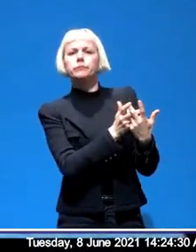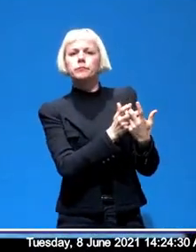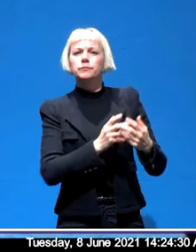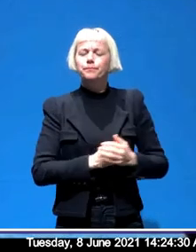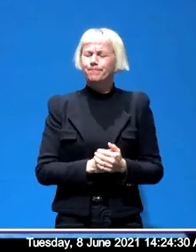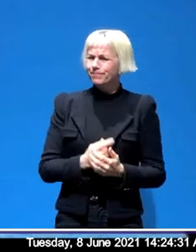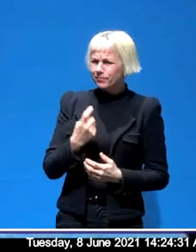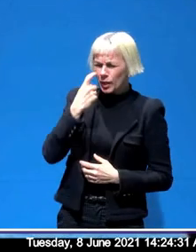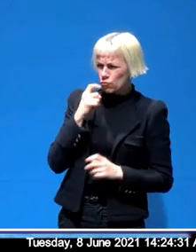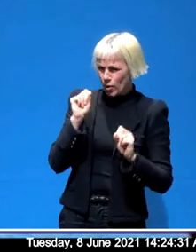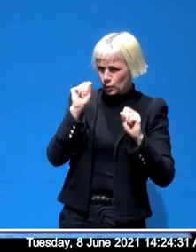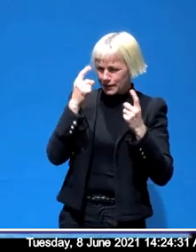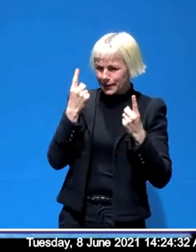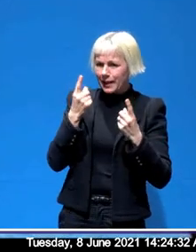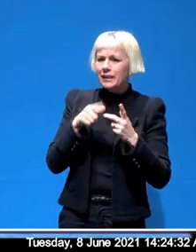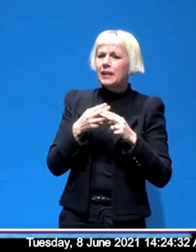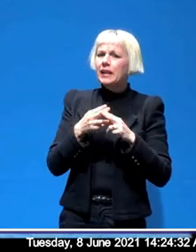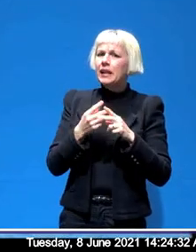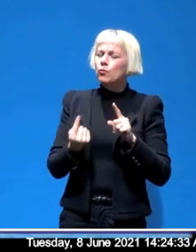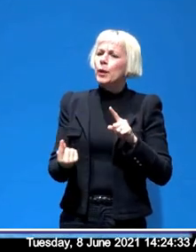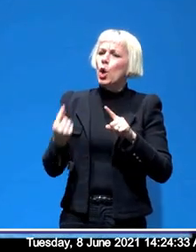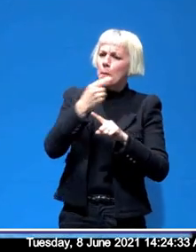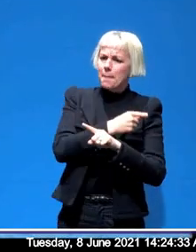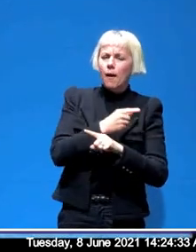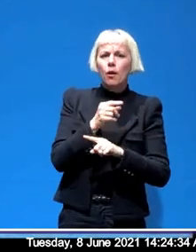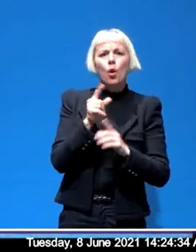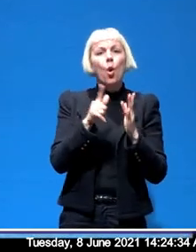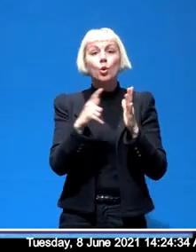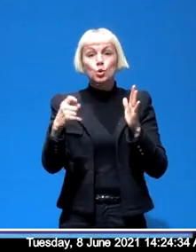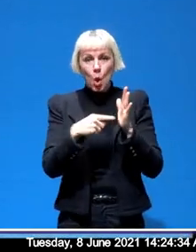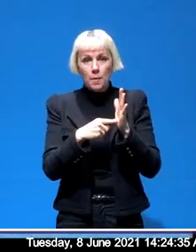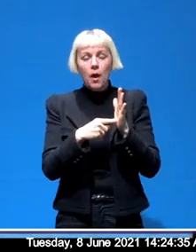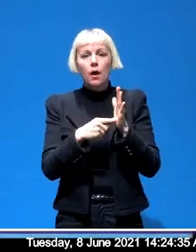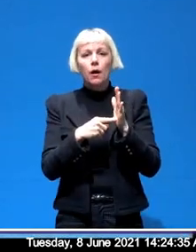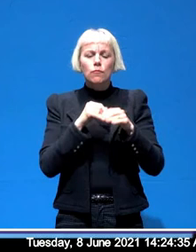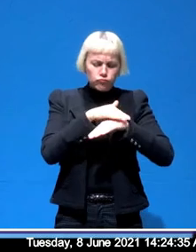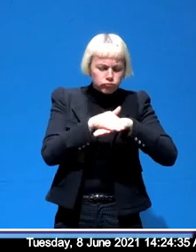Can we go back to, for example, the October bruising that was also rated as insignificant.